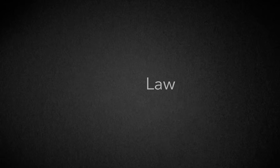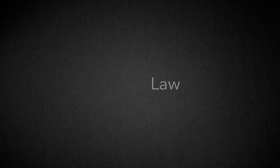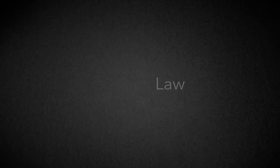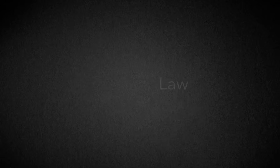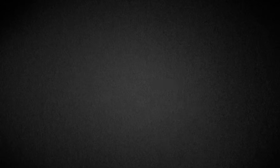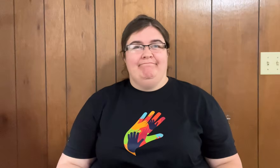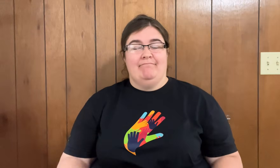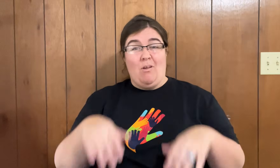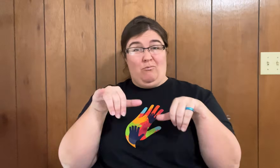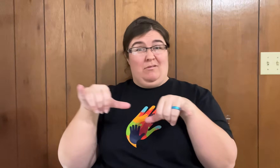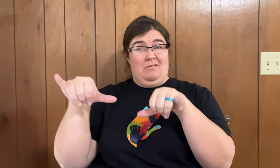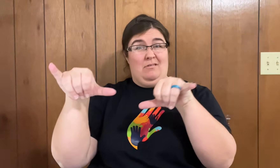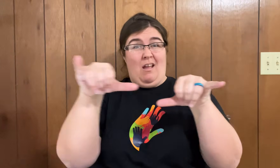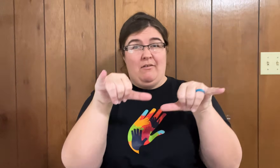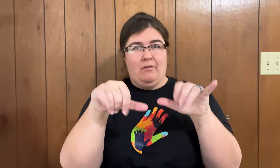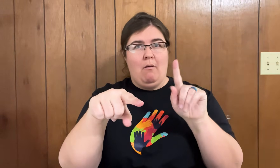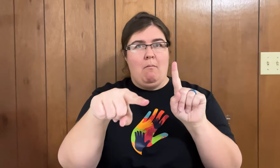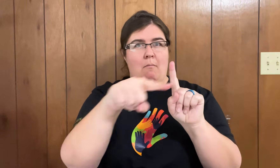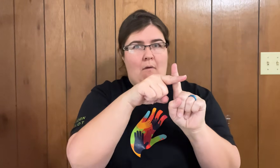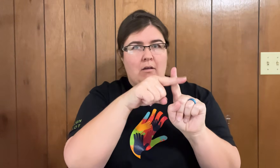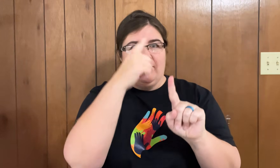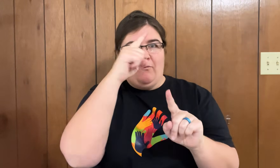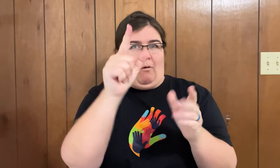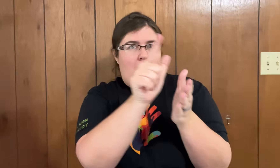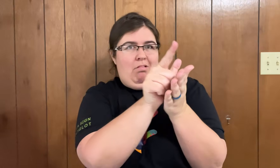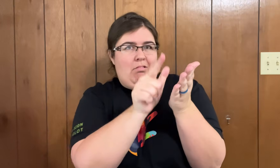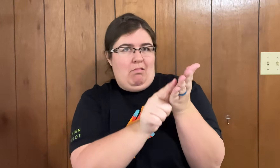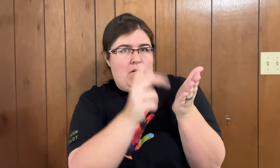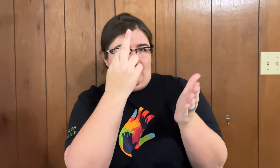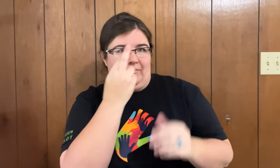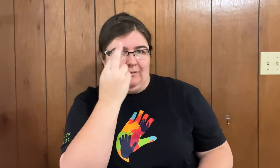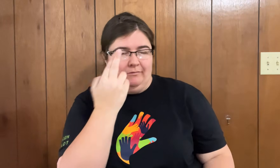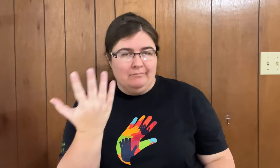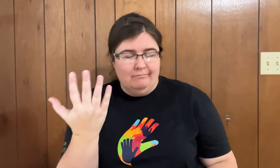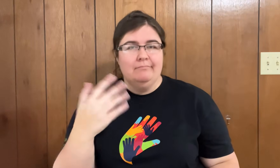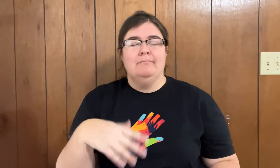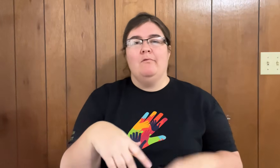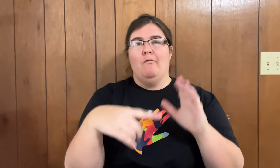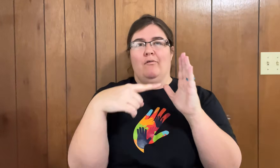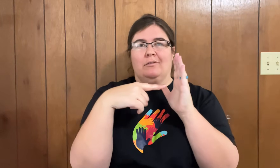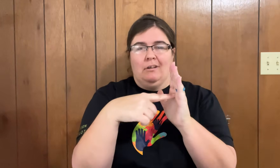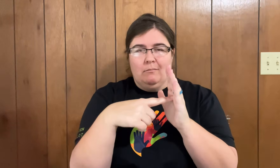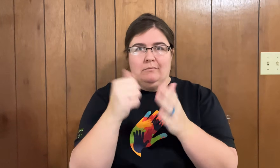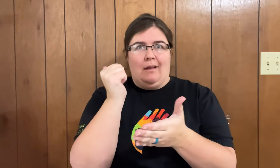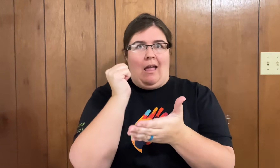Law Standardization is a plus for legal reasons. For example,